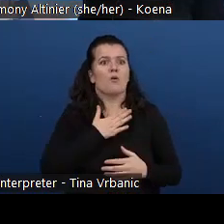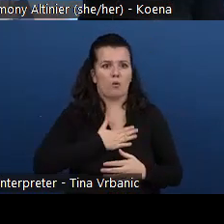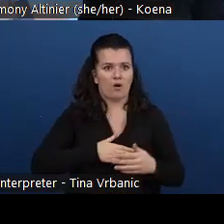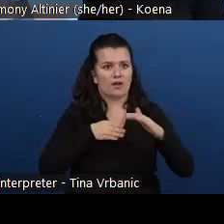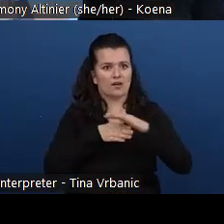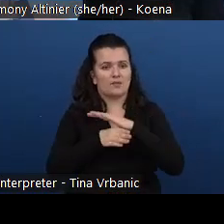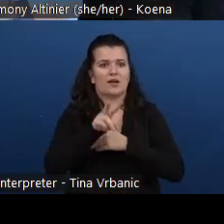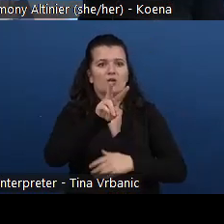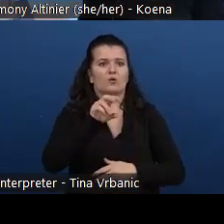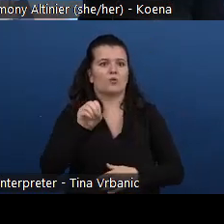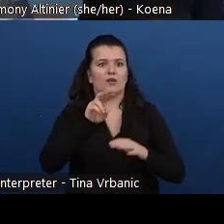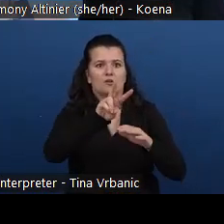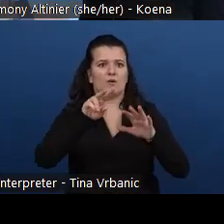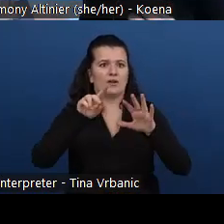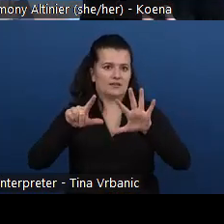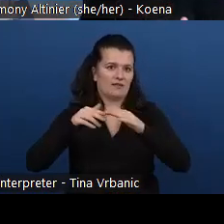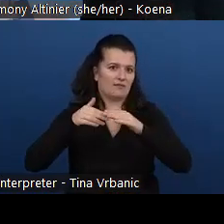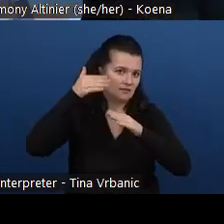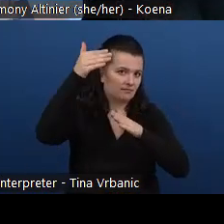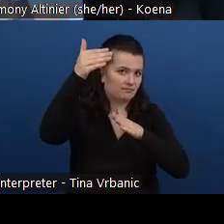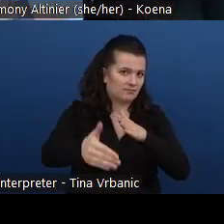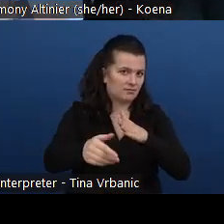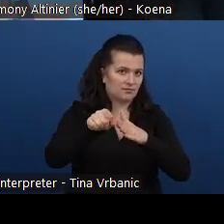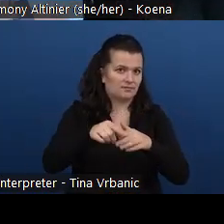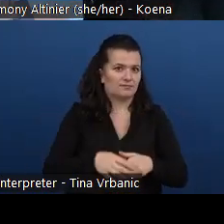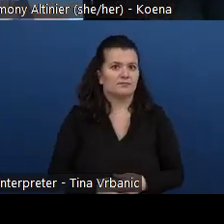texts in force. So that's a surprise.